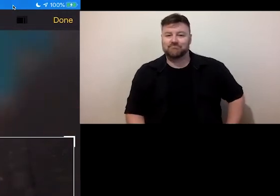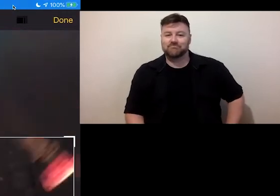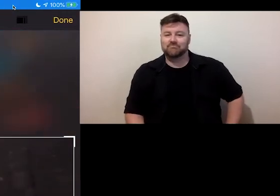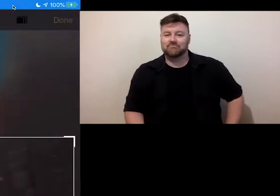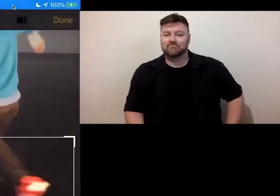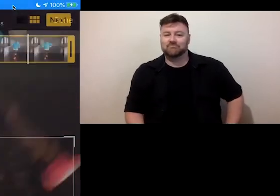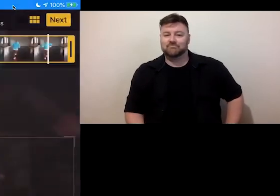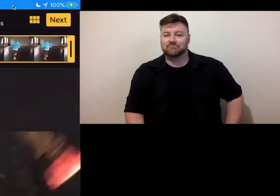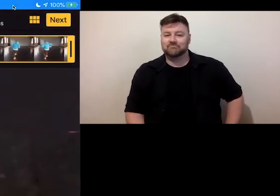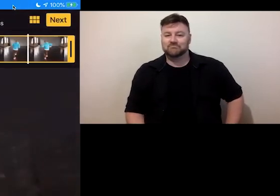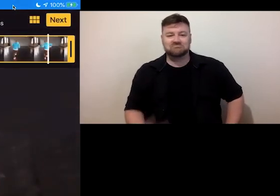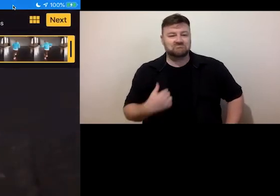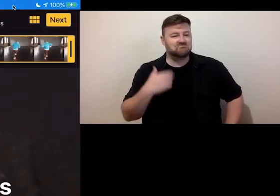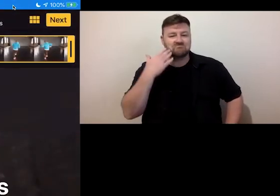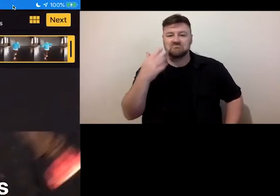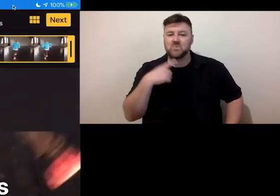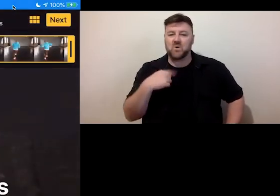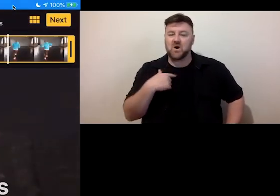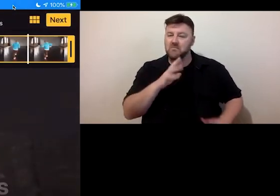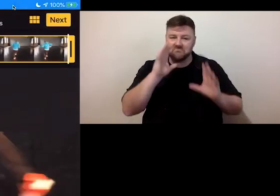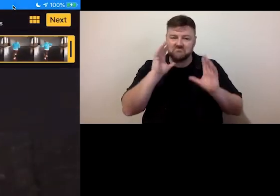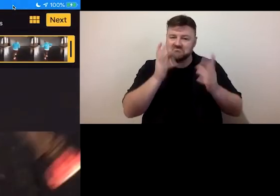I don't know why.